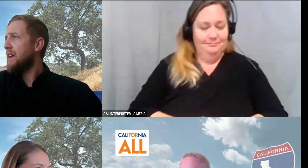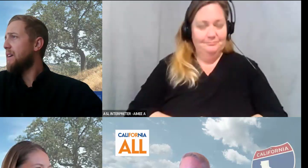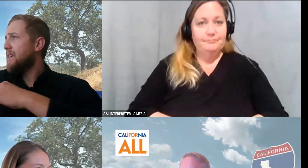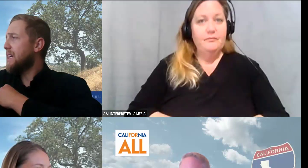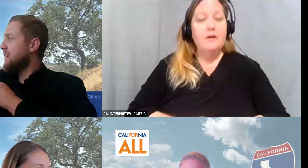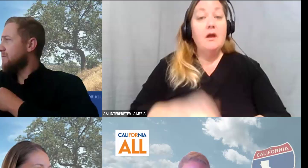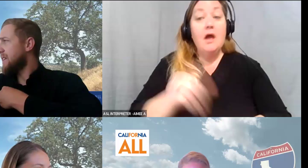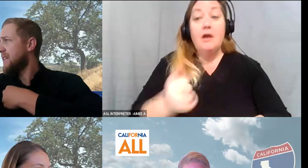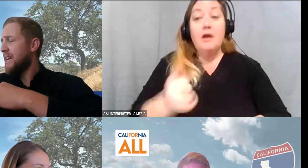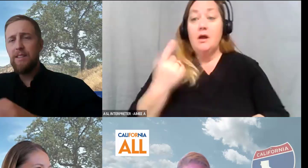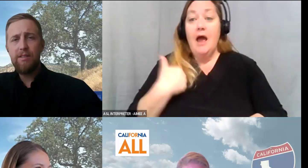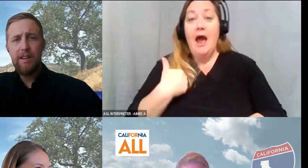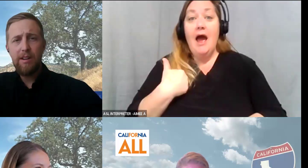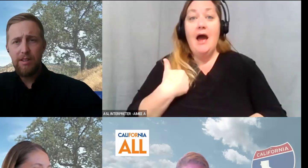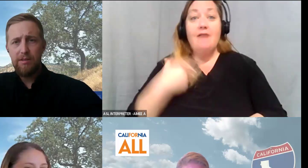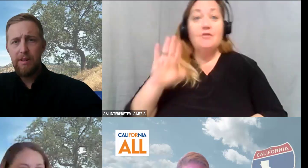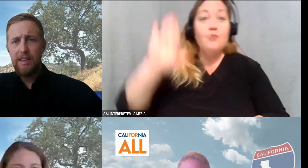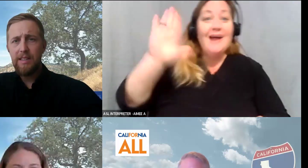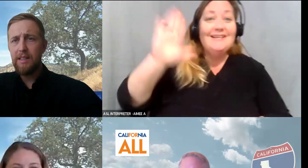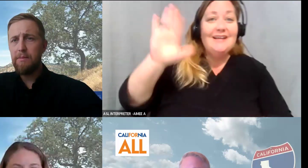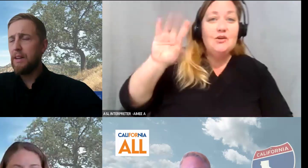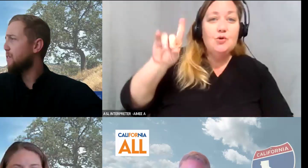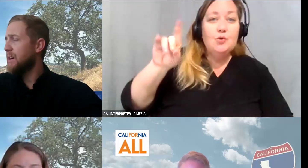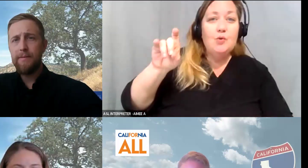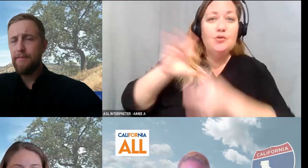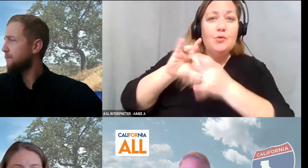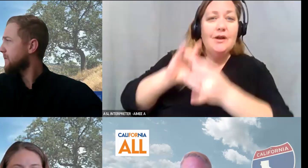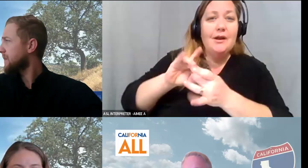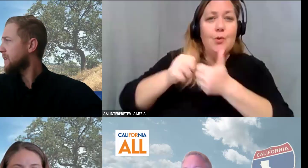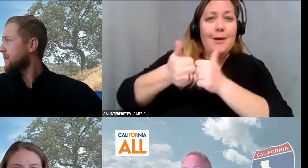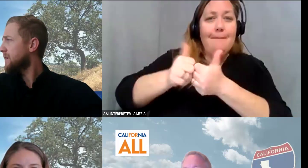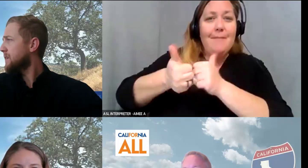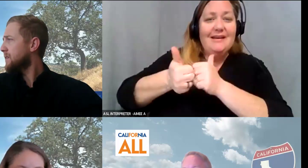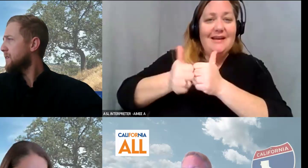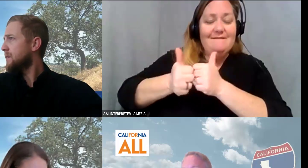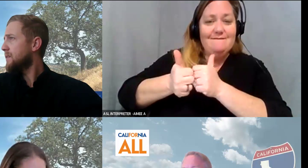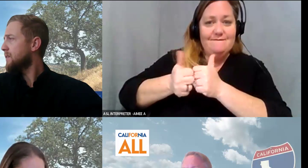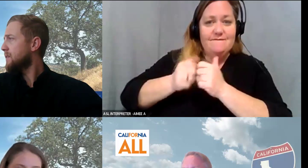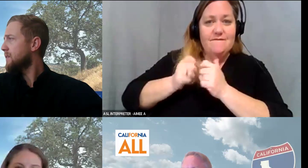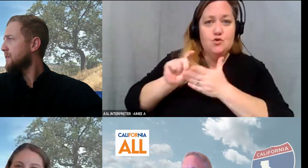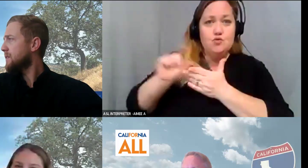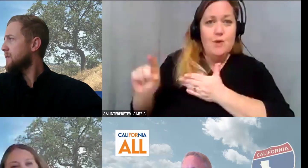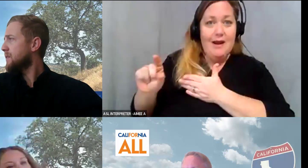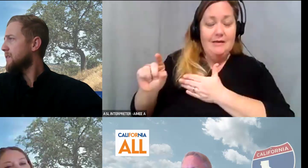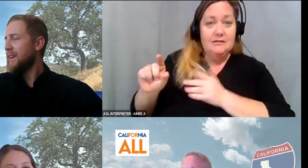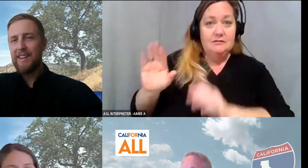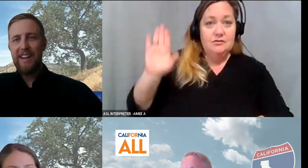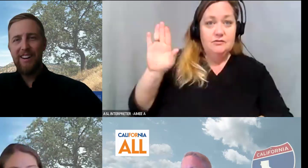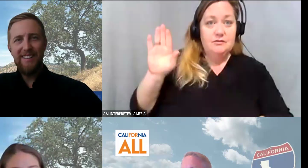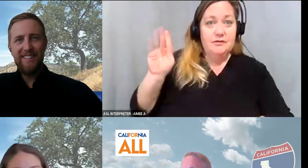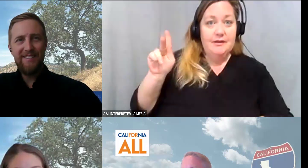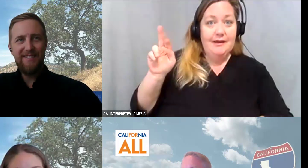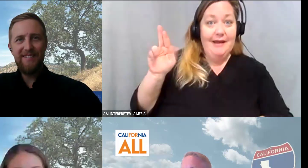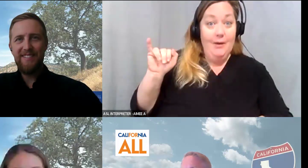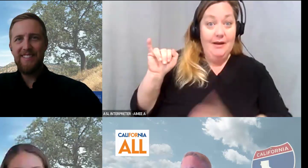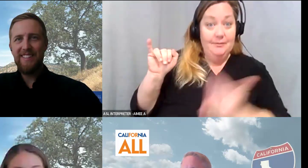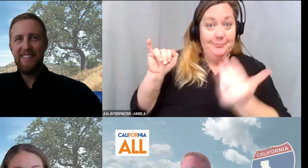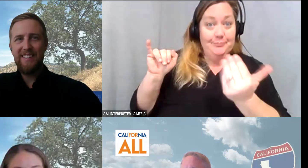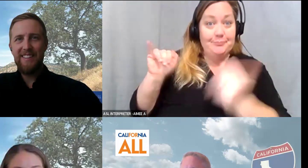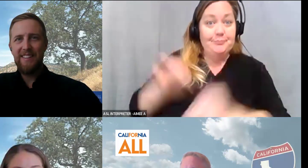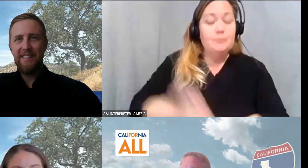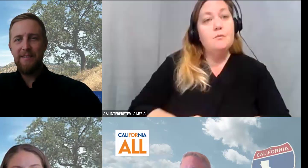anyone have any raised hands, or any questions related to the Competitive Grant? Great Kari.